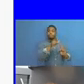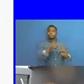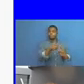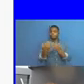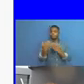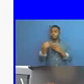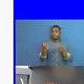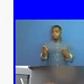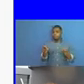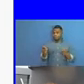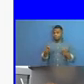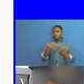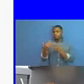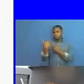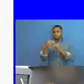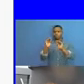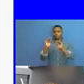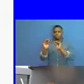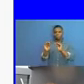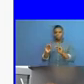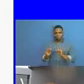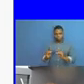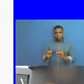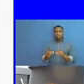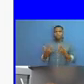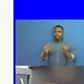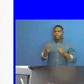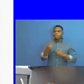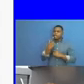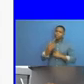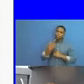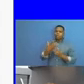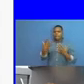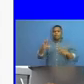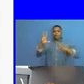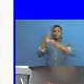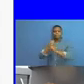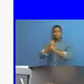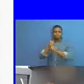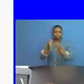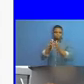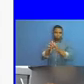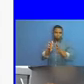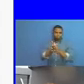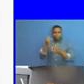in a potential proposal for performing Europe. So this is level one, explore your artistic interests